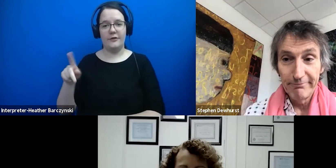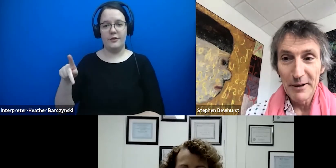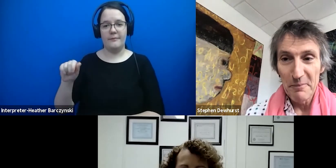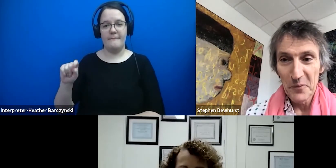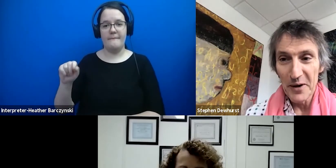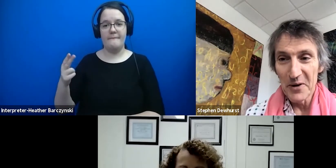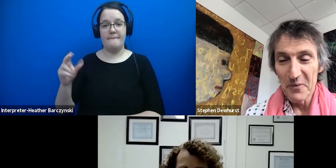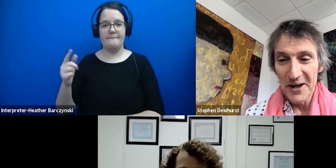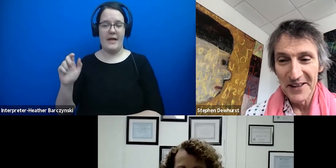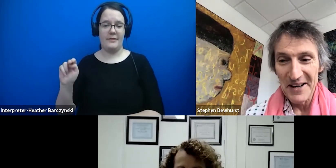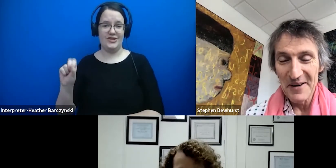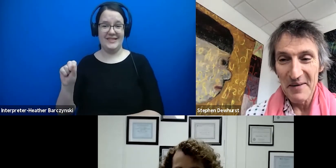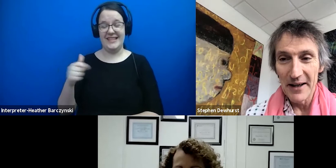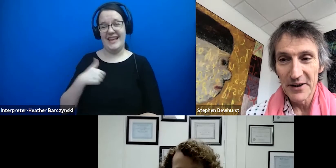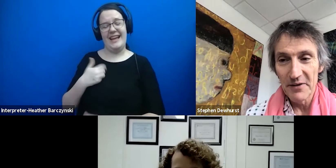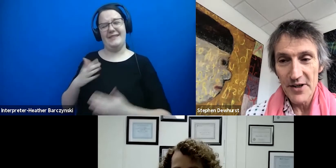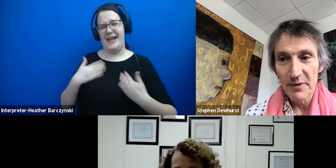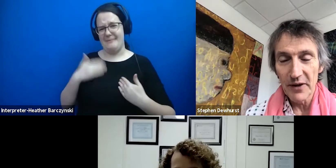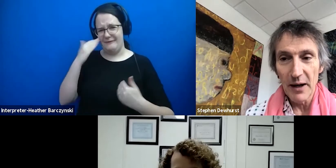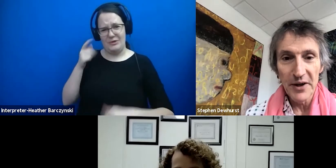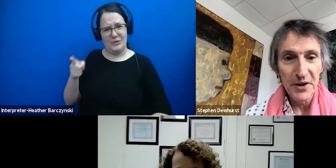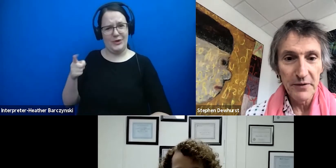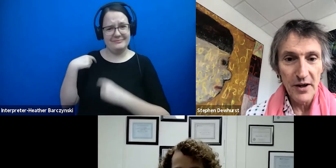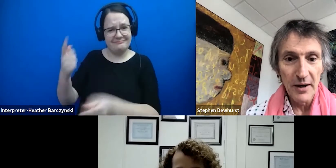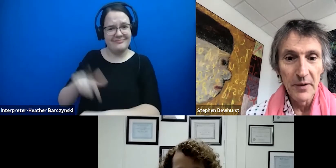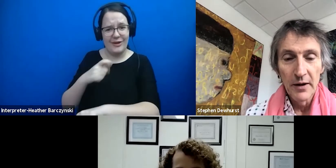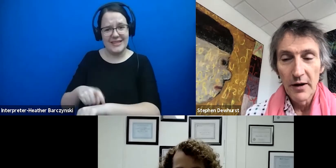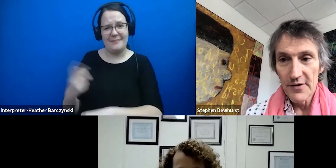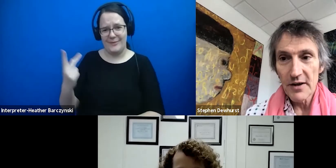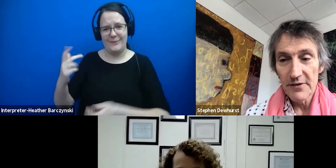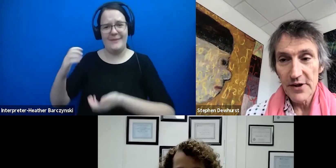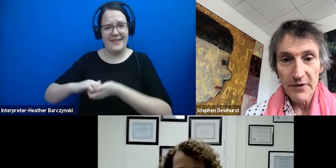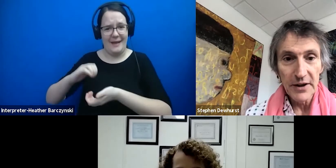um quite a long while now um at the university we've collaborated over time on studies of other